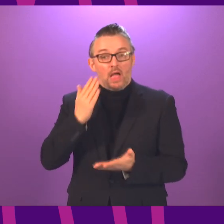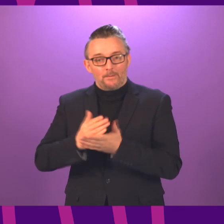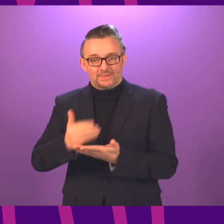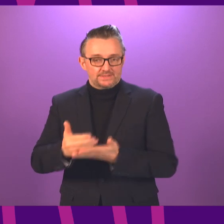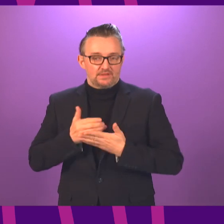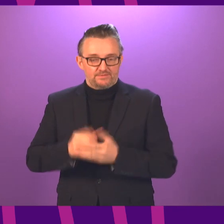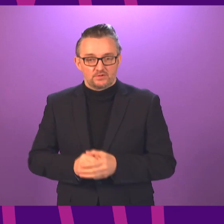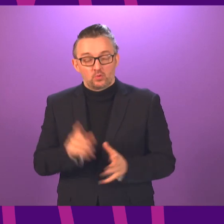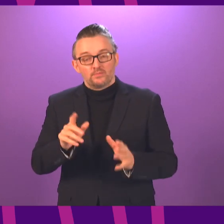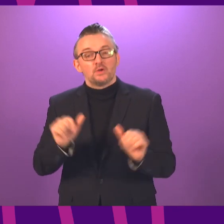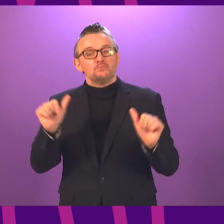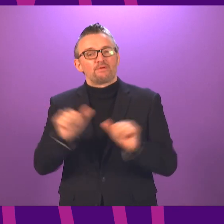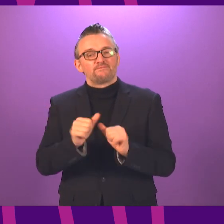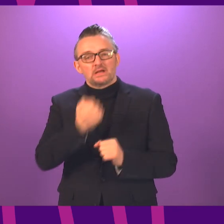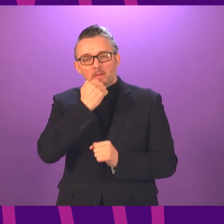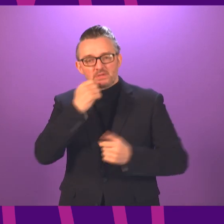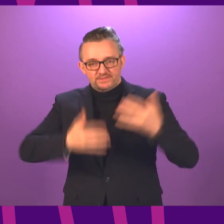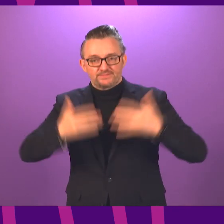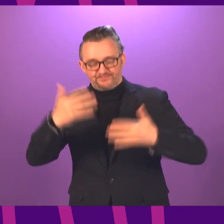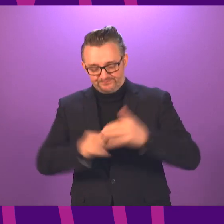First, though, I will give a brief summary of today’s statistics. The total number